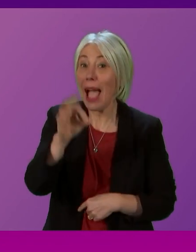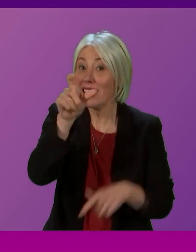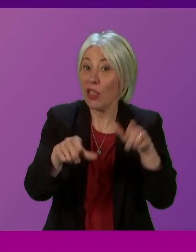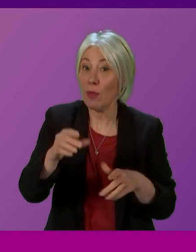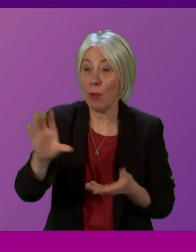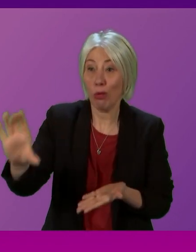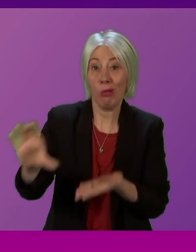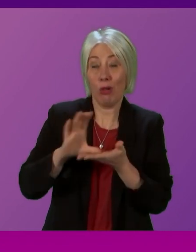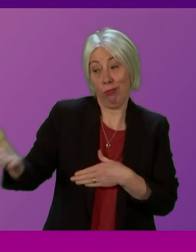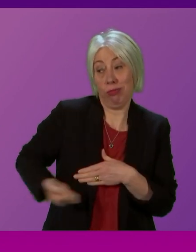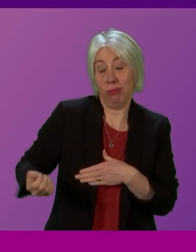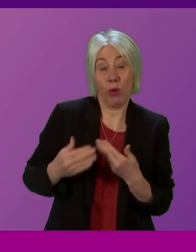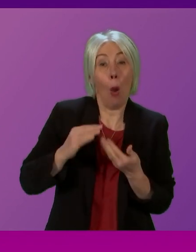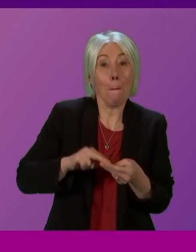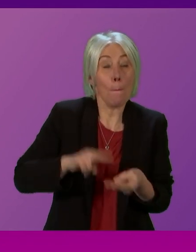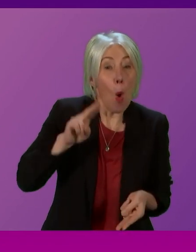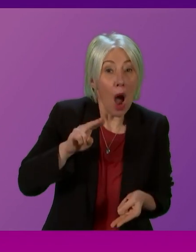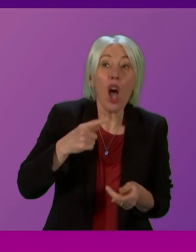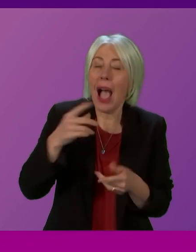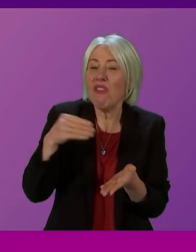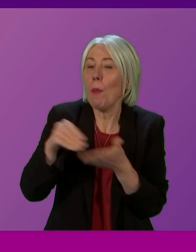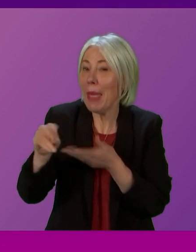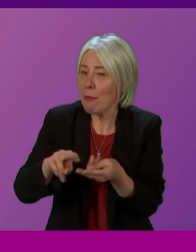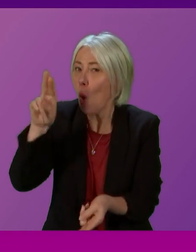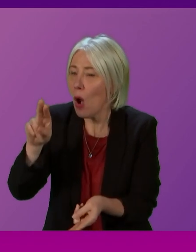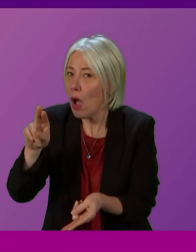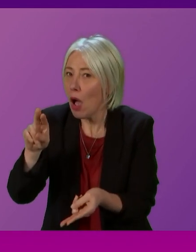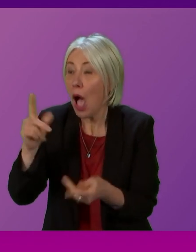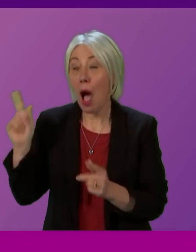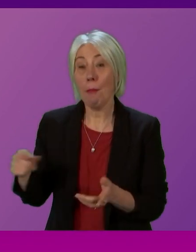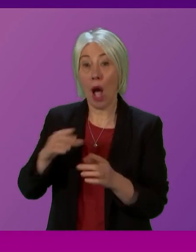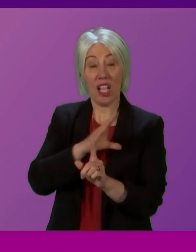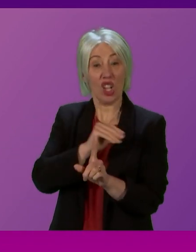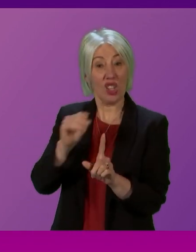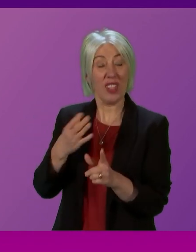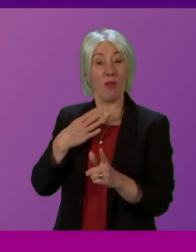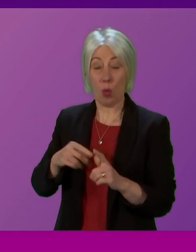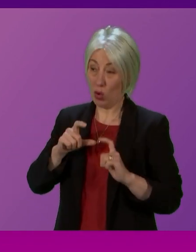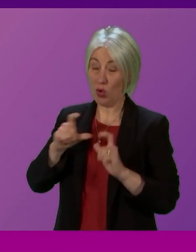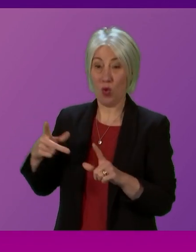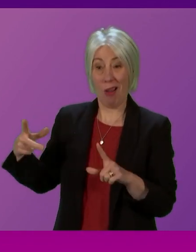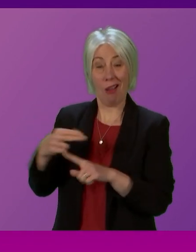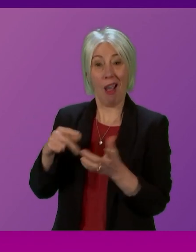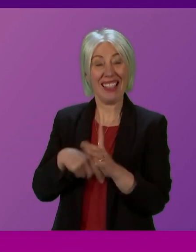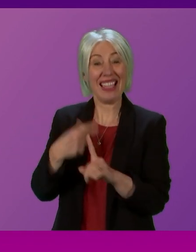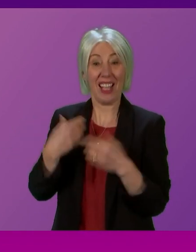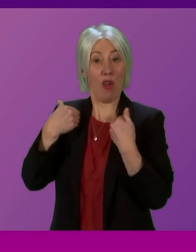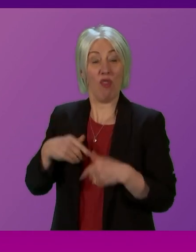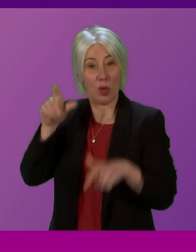Obviously, what she said means that the Tories still want tax cuts for the richest, which would reduce funding for public services.